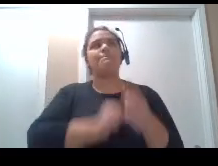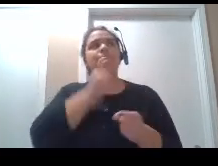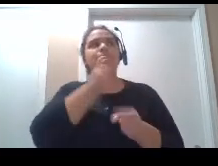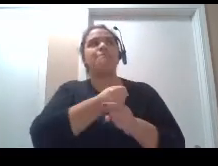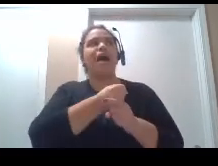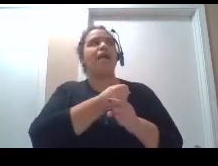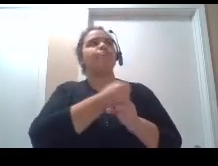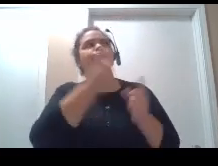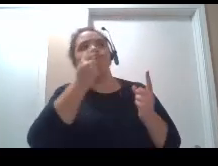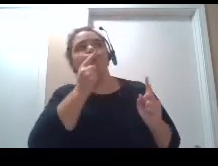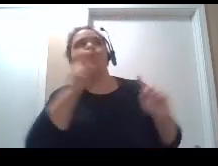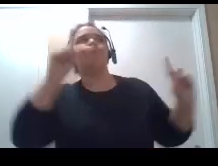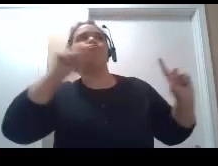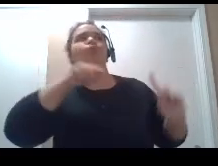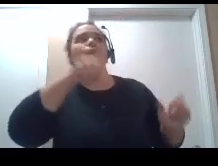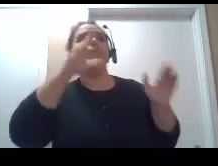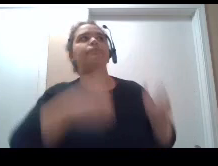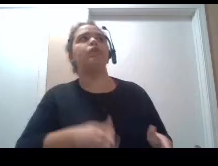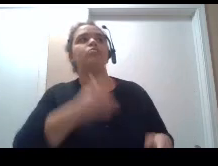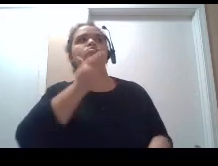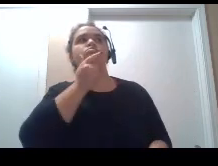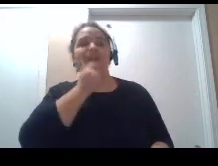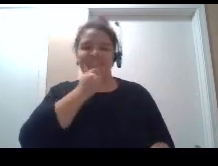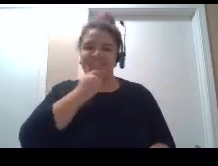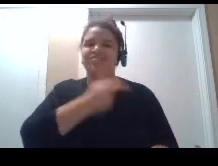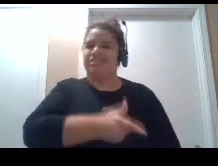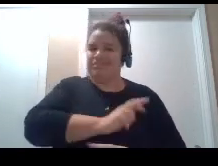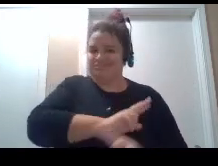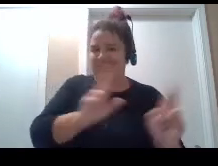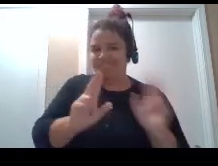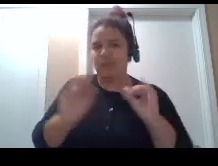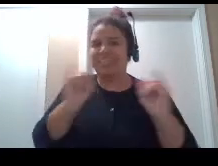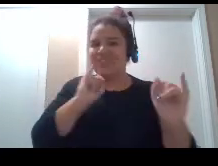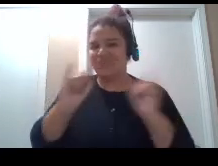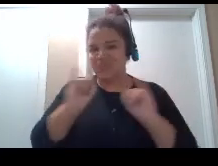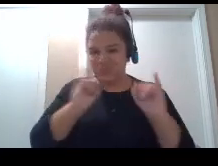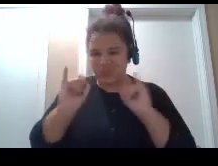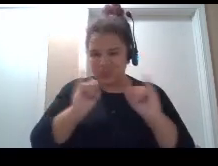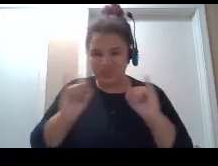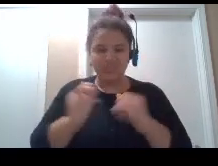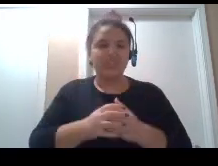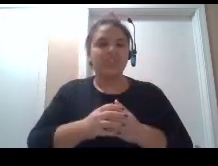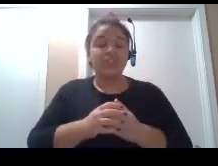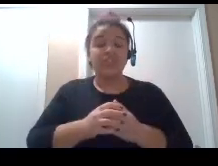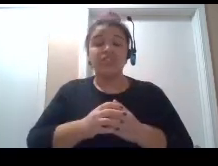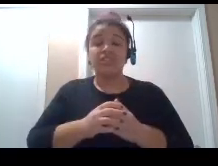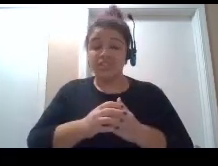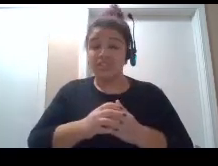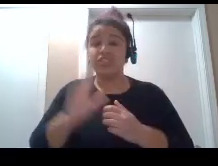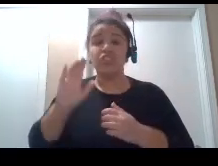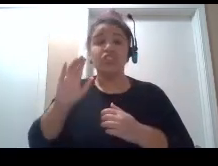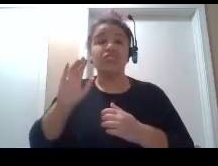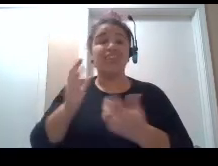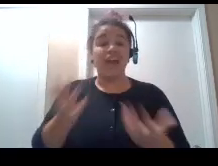was in helping candidates prepare for interviews. There are so many areas outside of a job developer’s control: